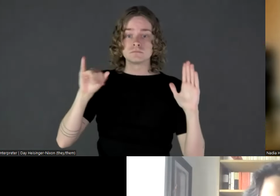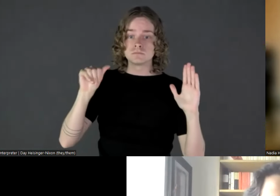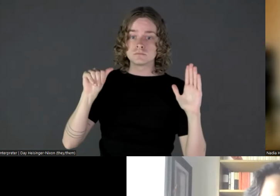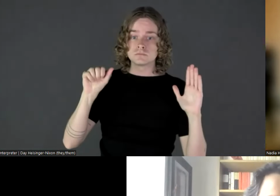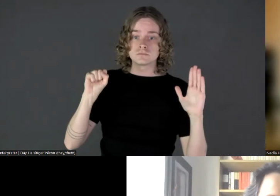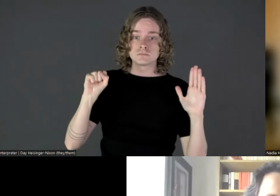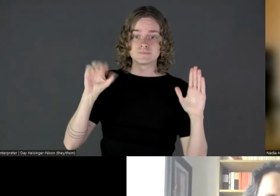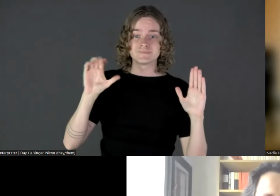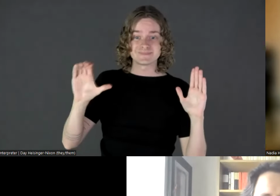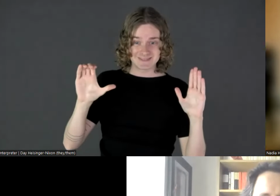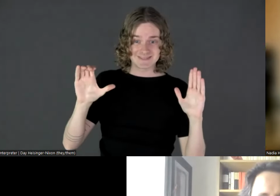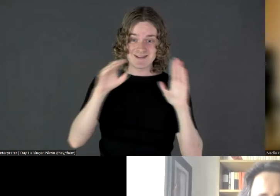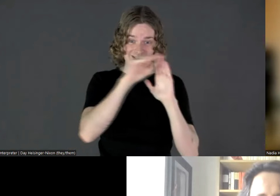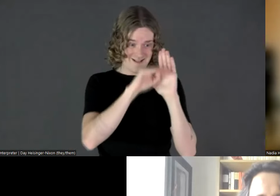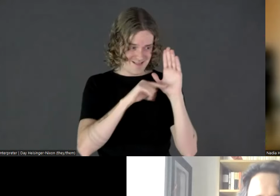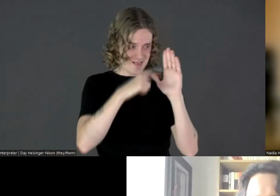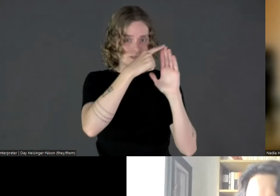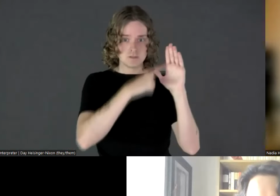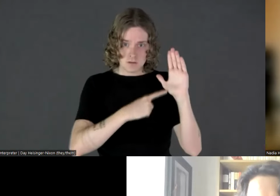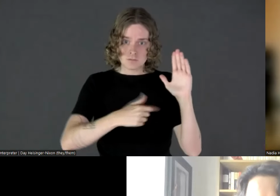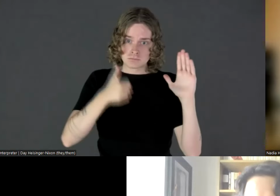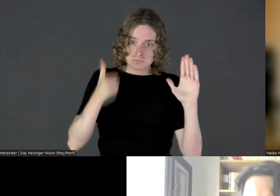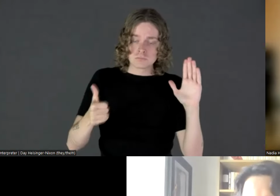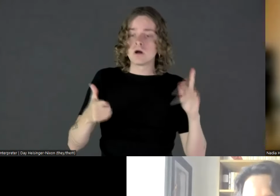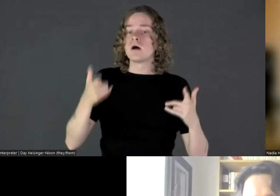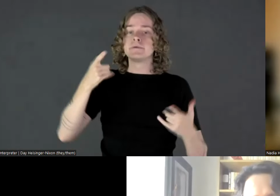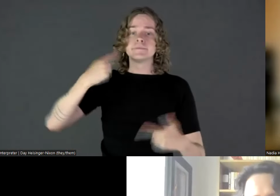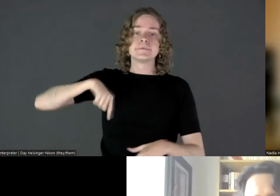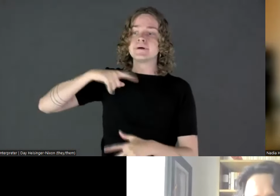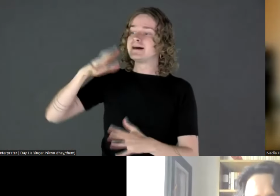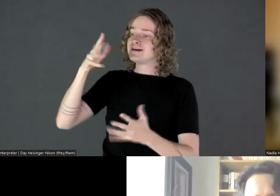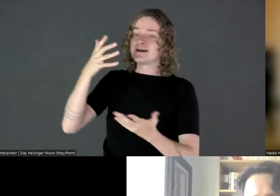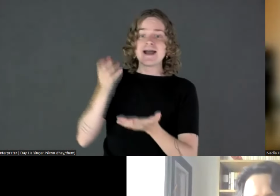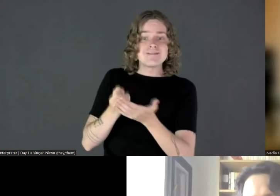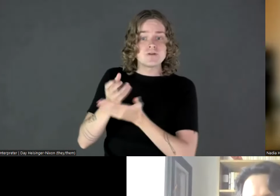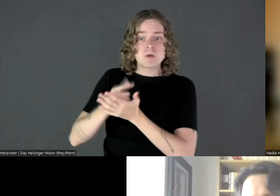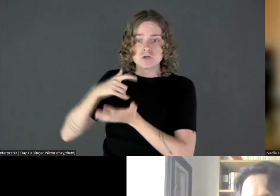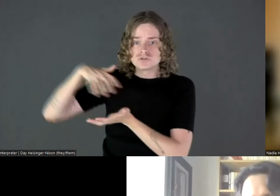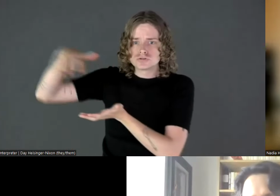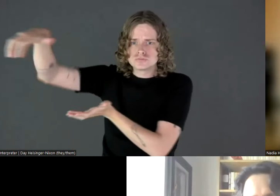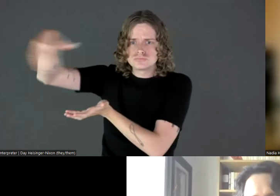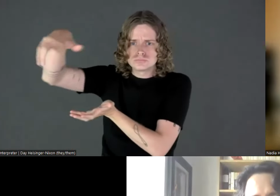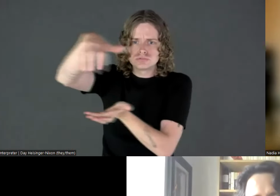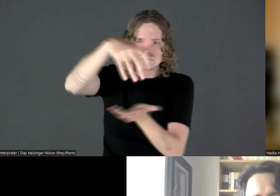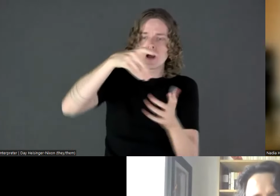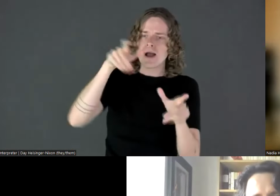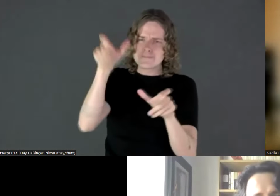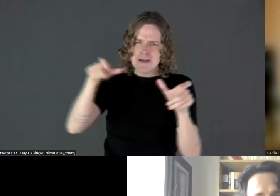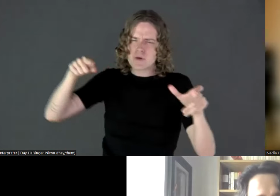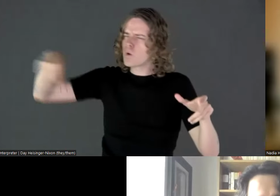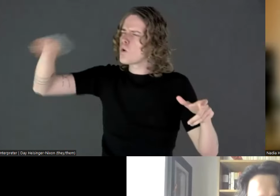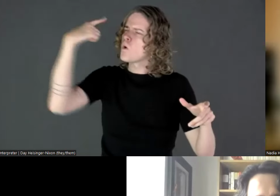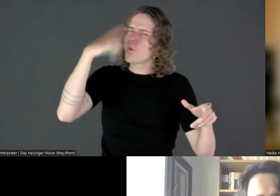and importance of data collection, identification of barriers and building capacity of humanitarian